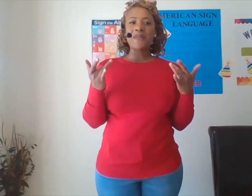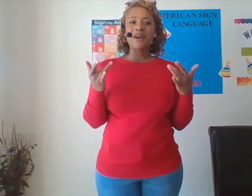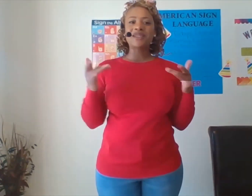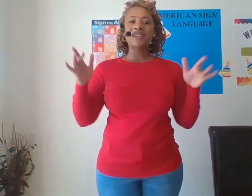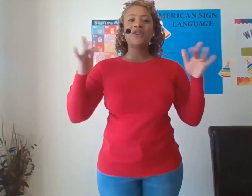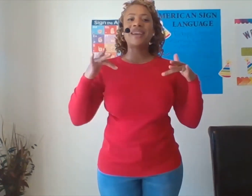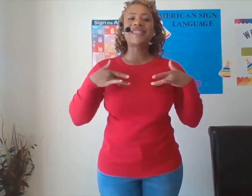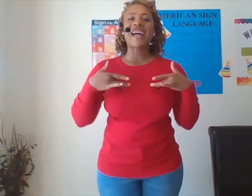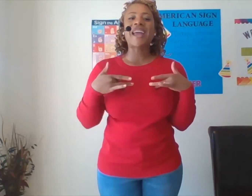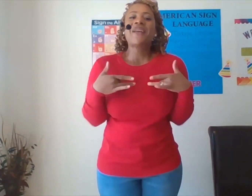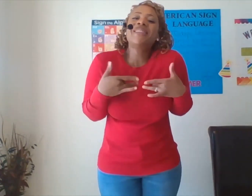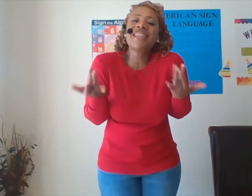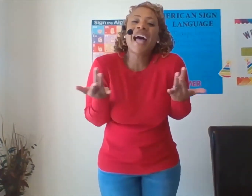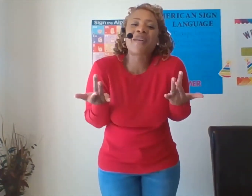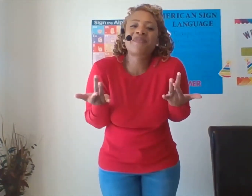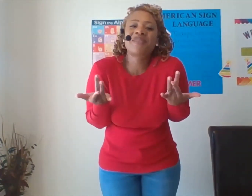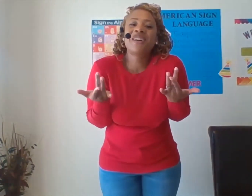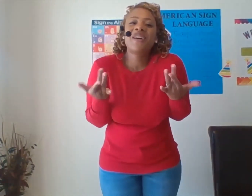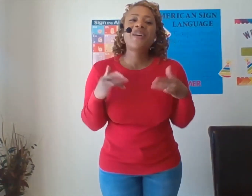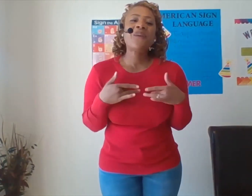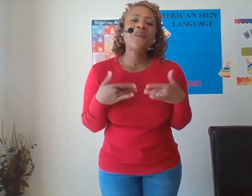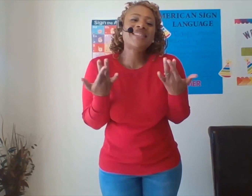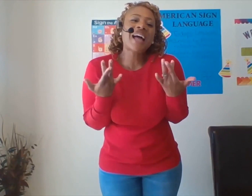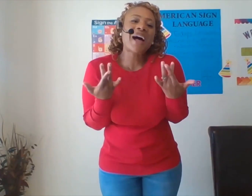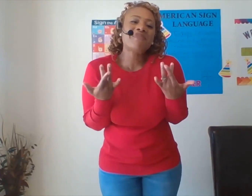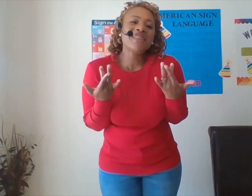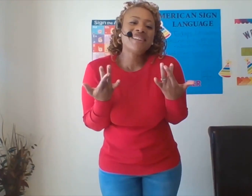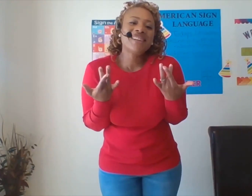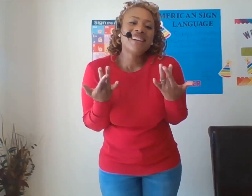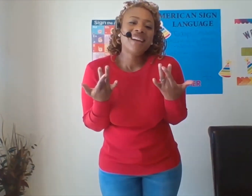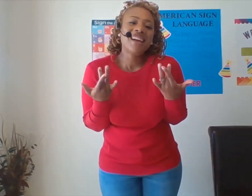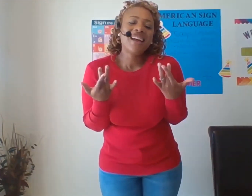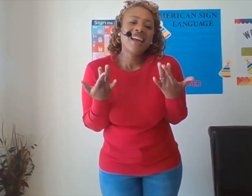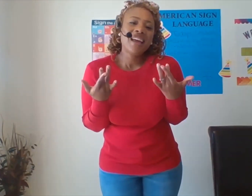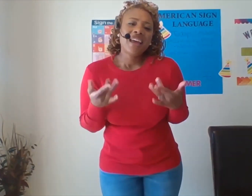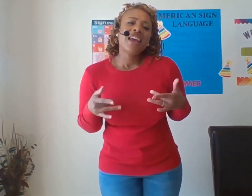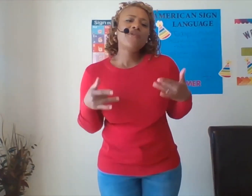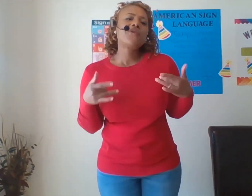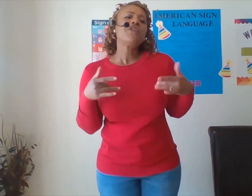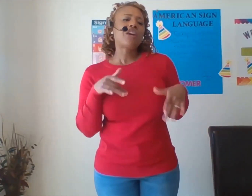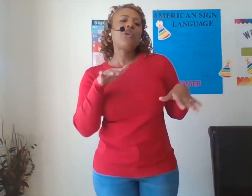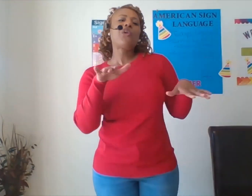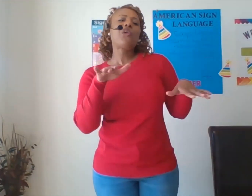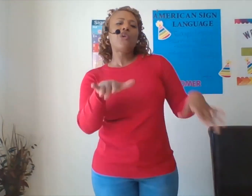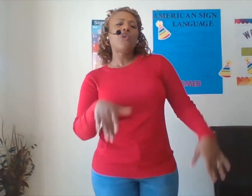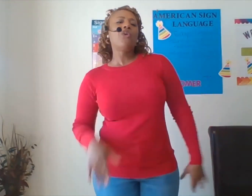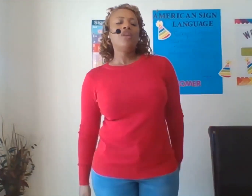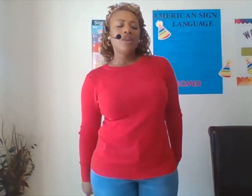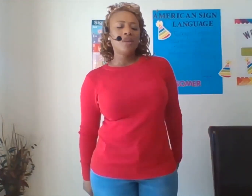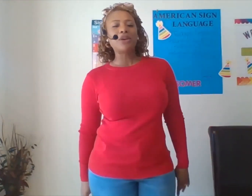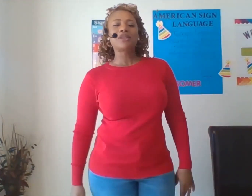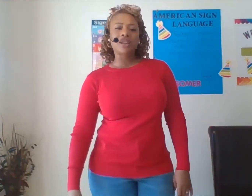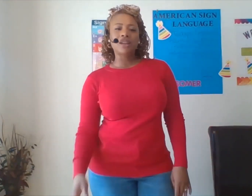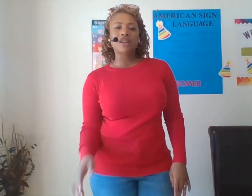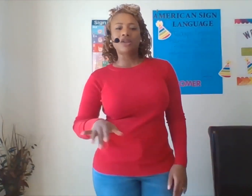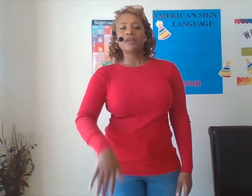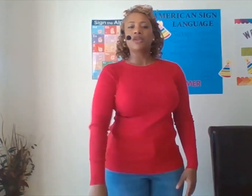person you may say what's up what's up if you're a cool person you know some of